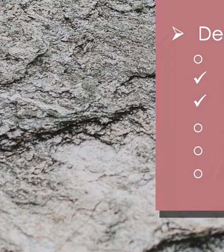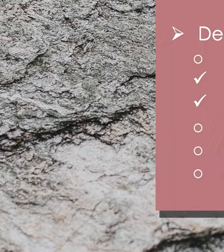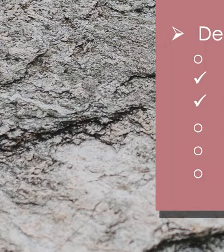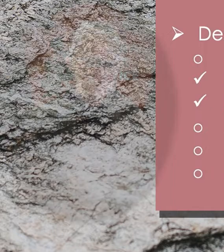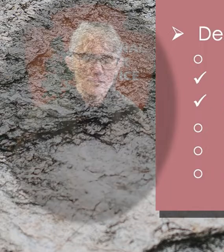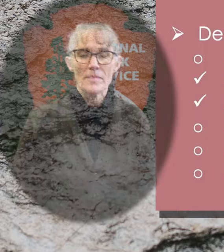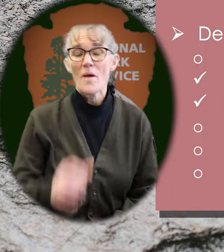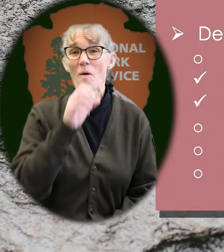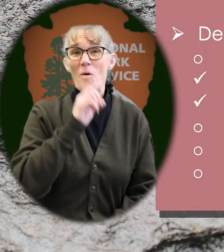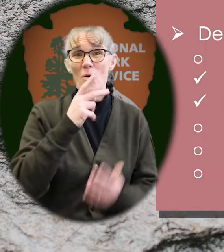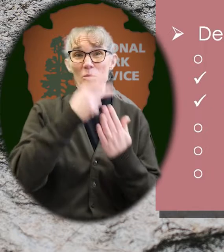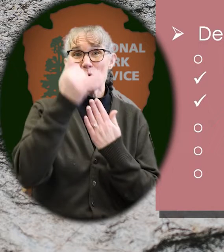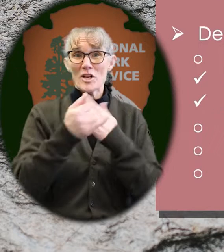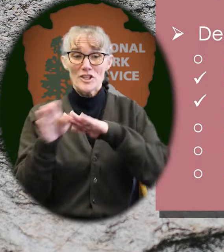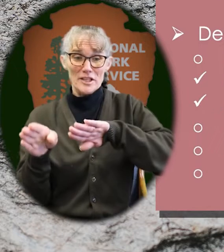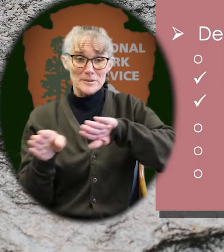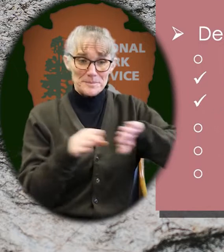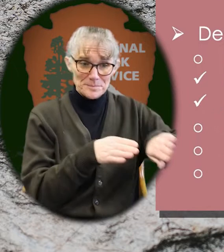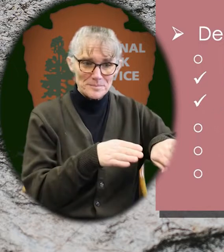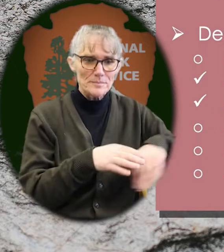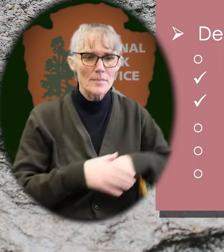So now, switching gears a little bit from my old project.